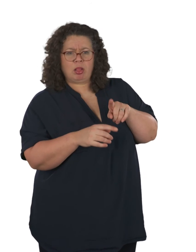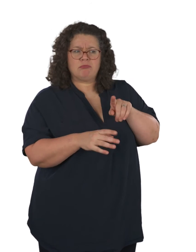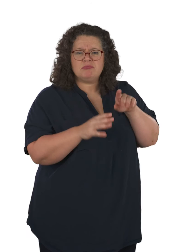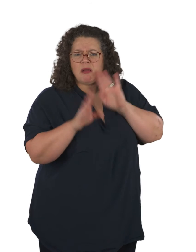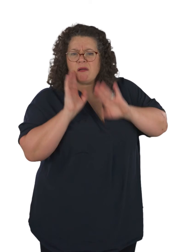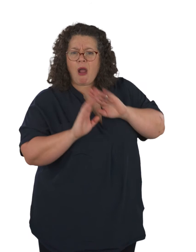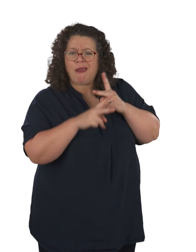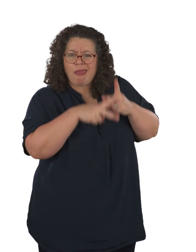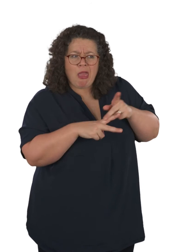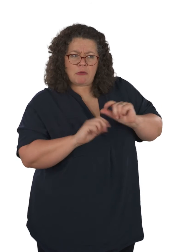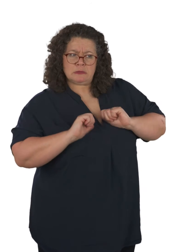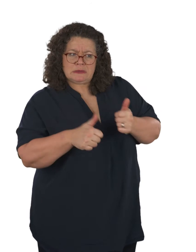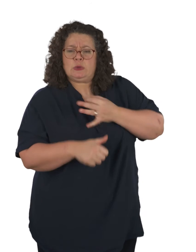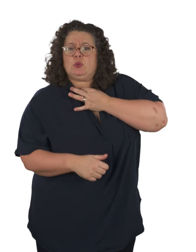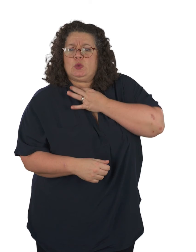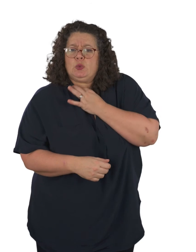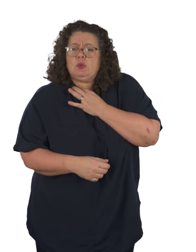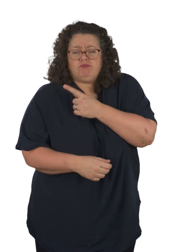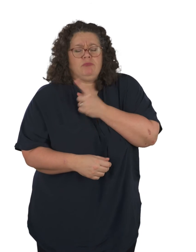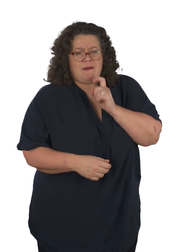if they think a young carer's wellbeing is at risk.